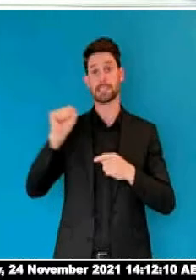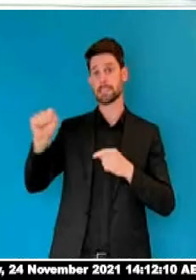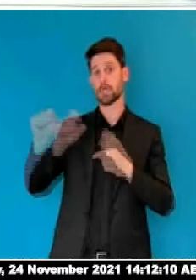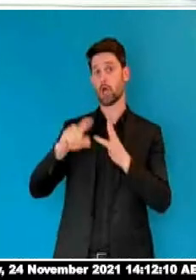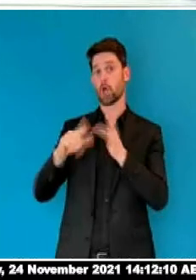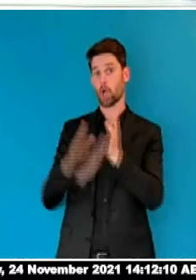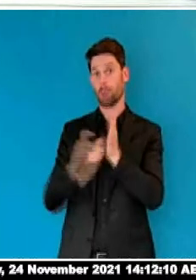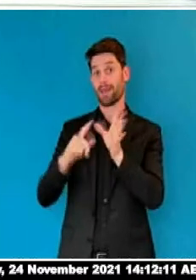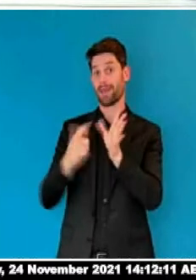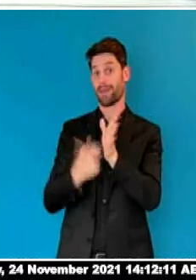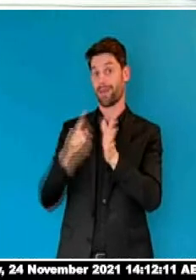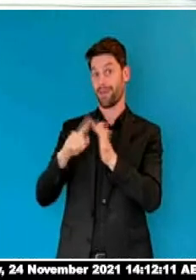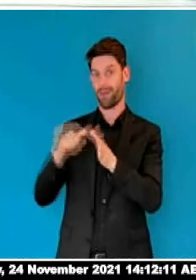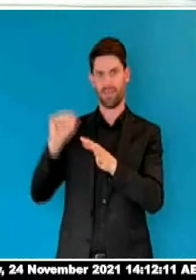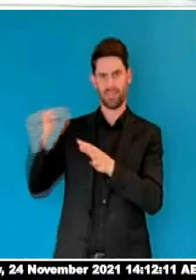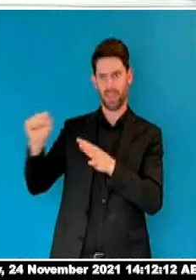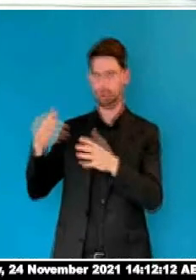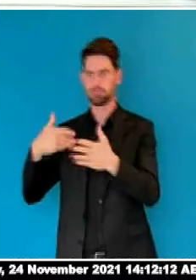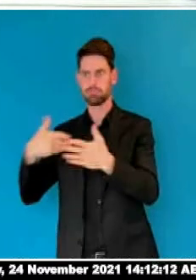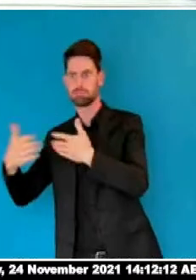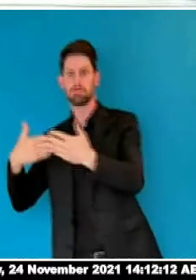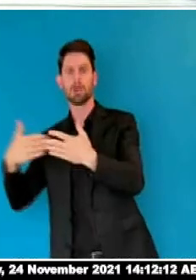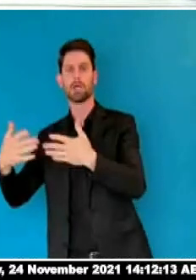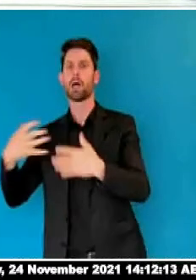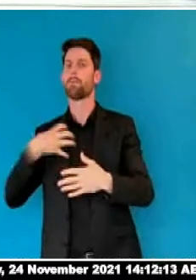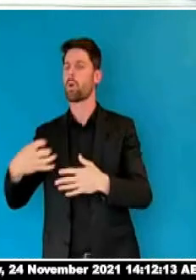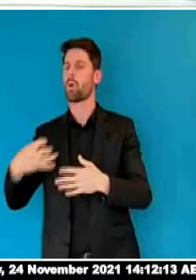primarily pre engagement of a worker.